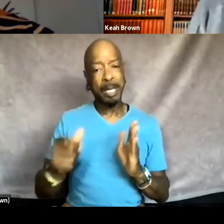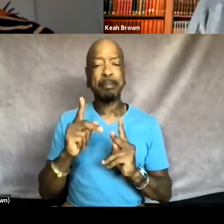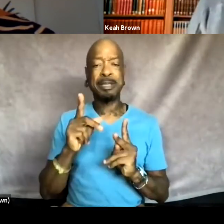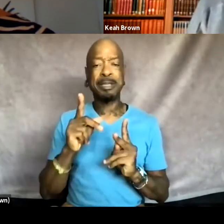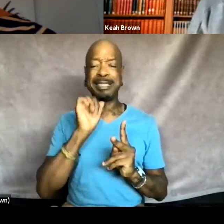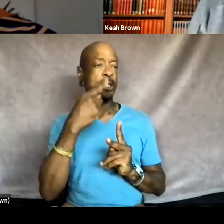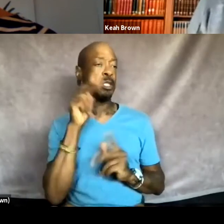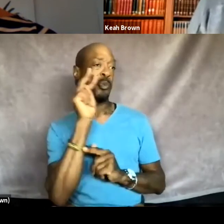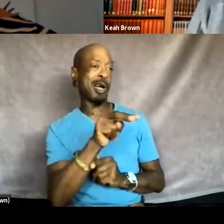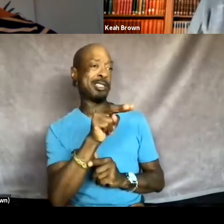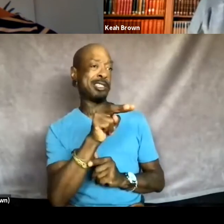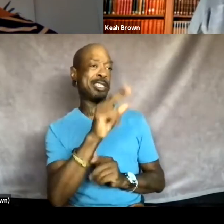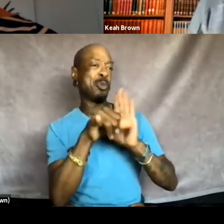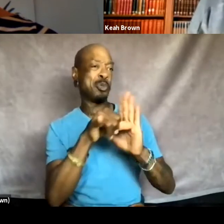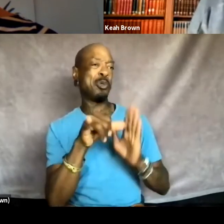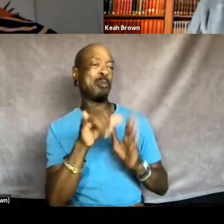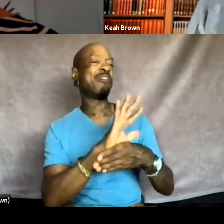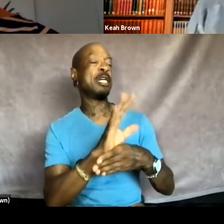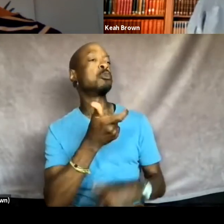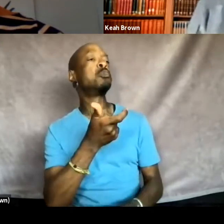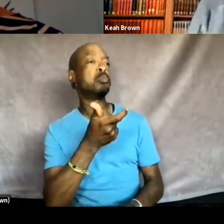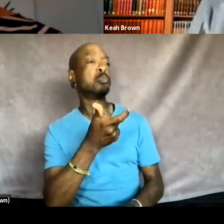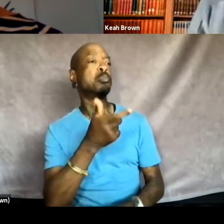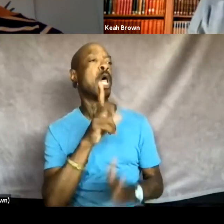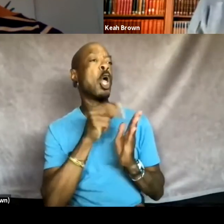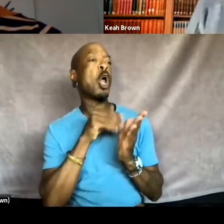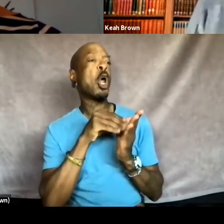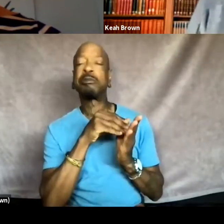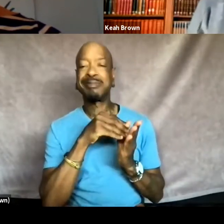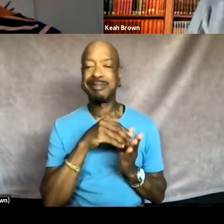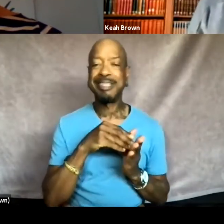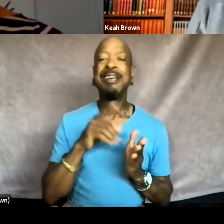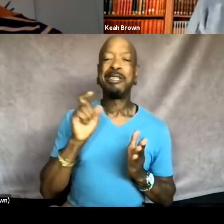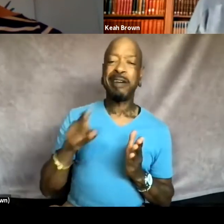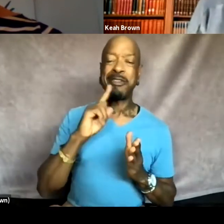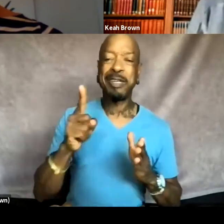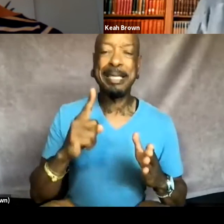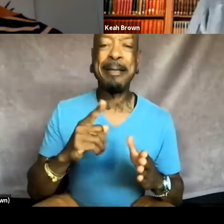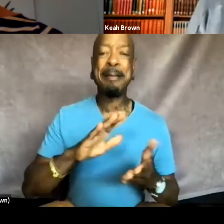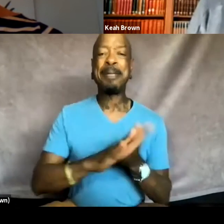it's about doing real work so that you make characters and the story that doesn't make people feel small.